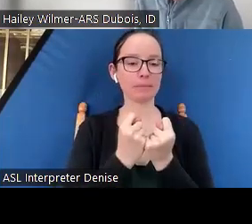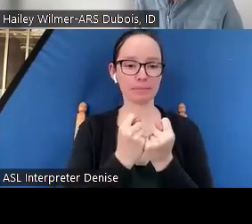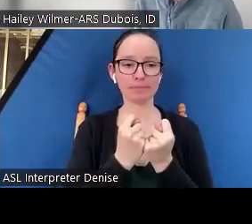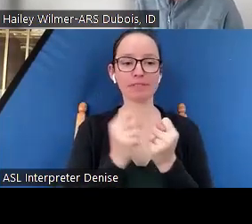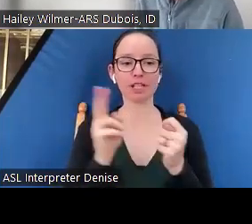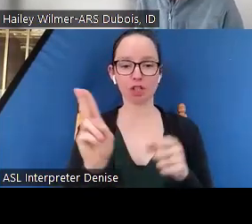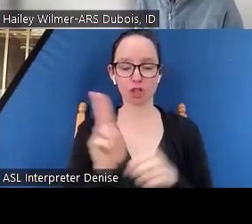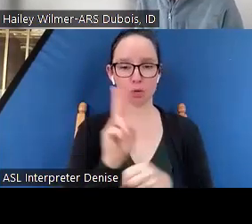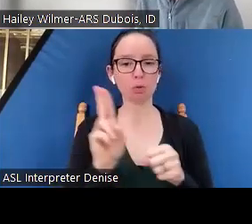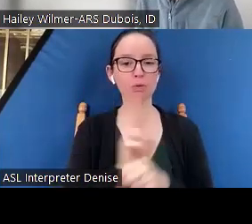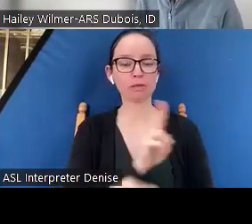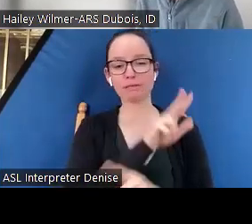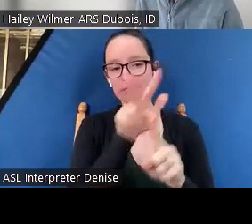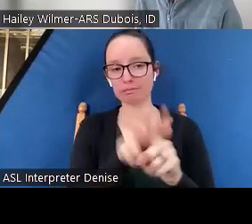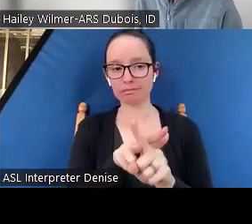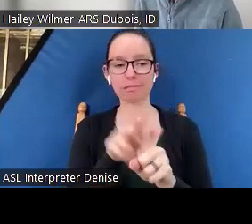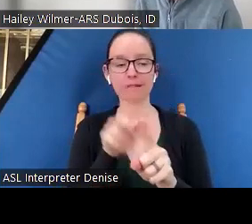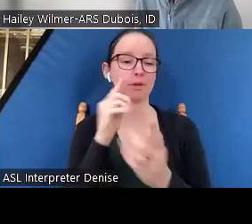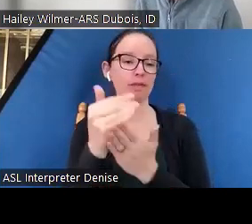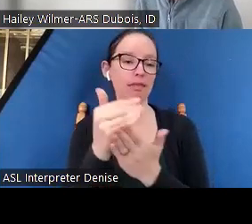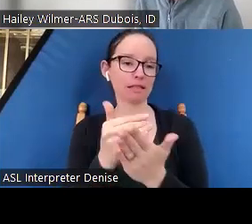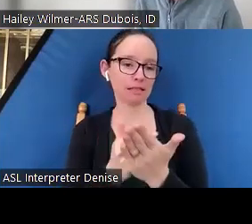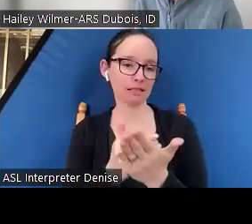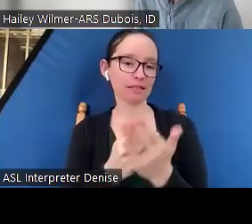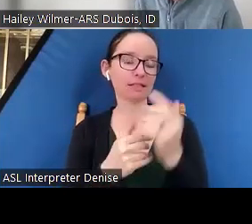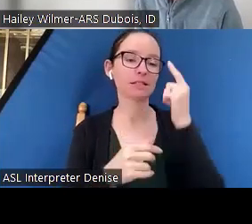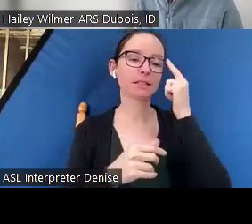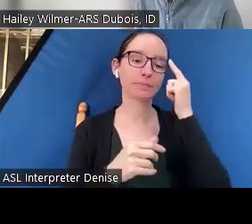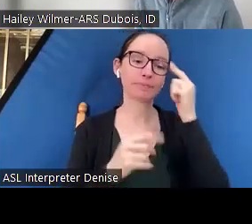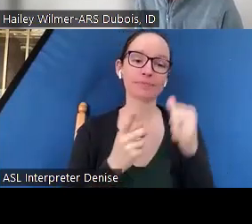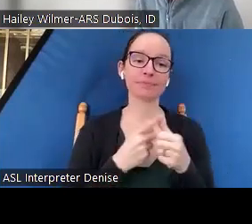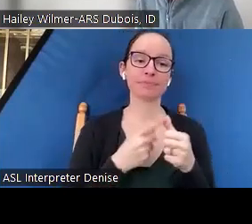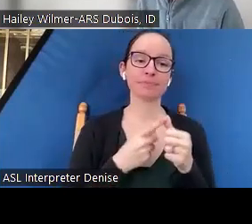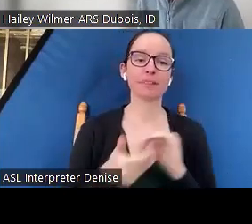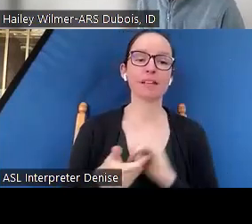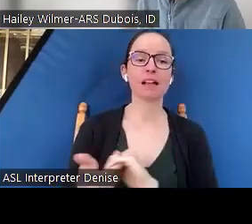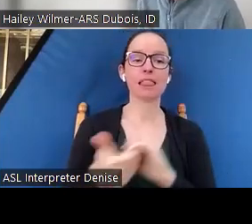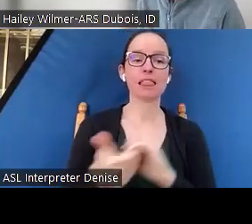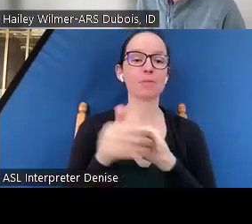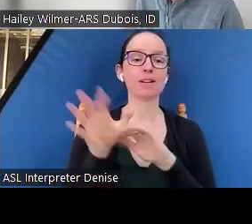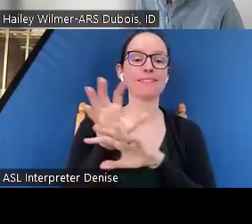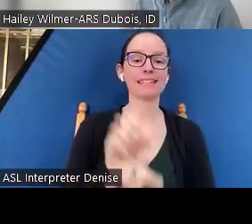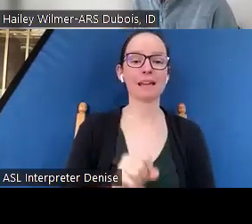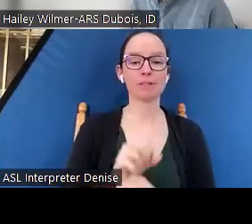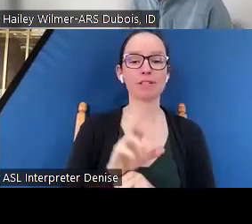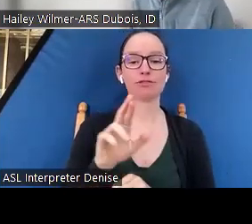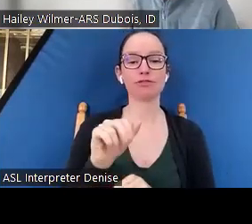The Collaborative Adaptive Rangeland Management project is an ongoing, really it's an ongoing project.